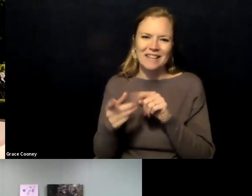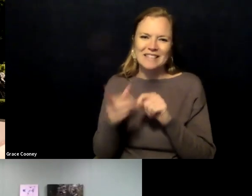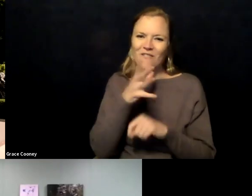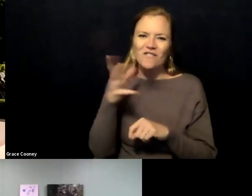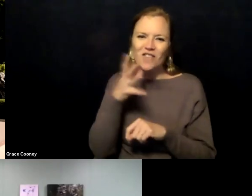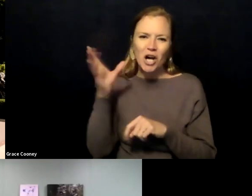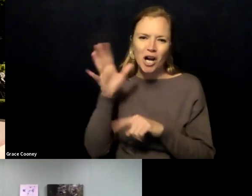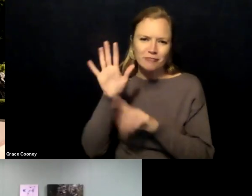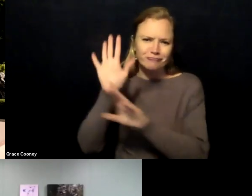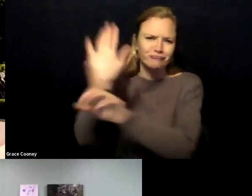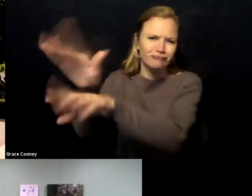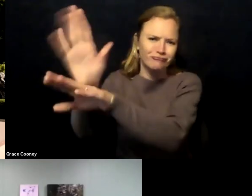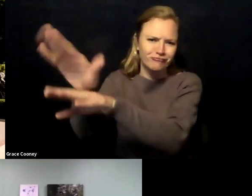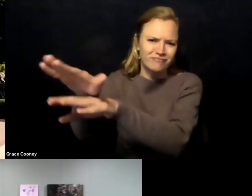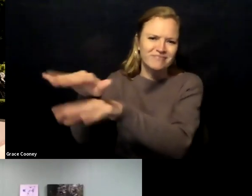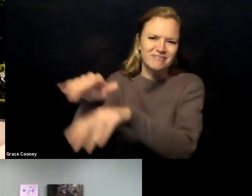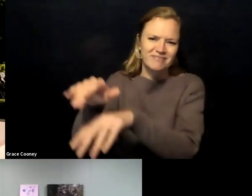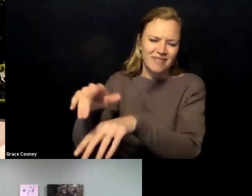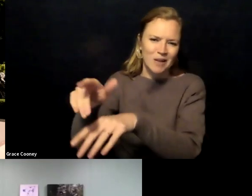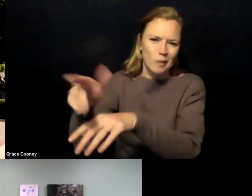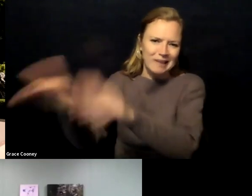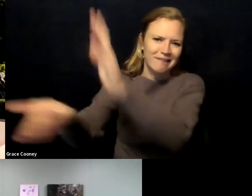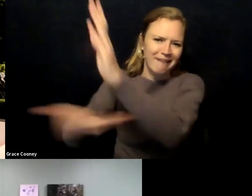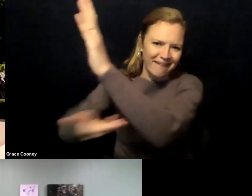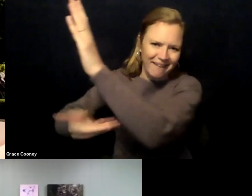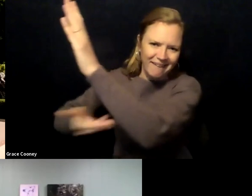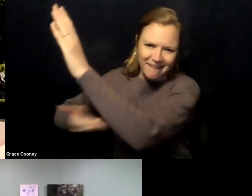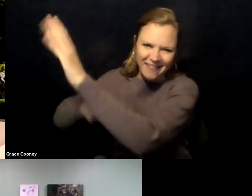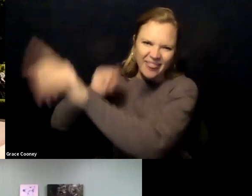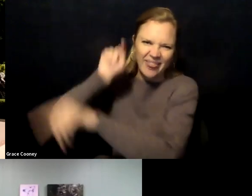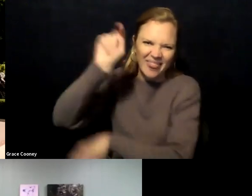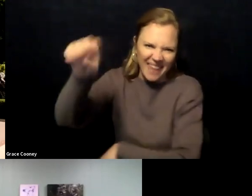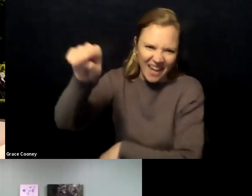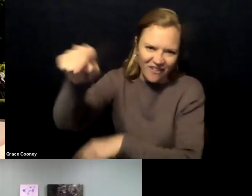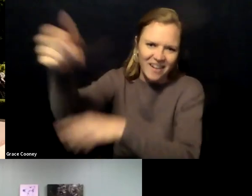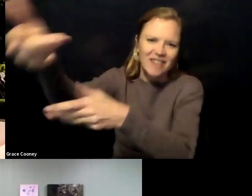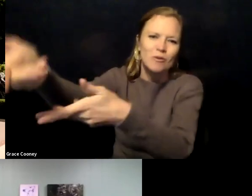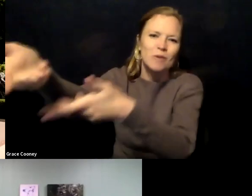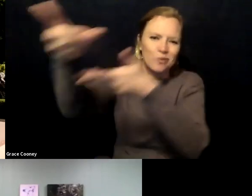food. So I can imagine that is quite a big undertaking, do you have a